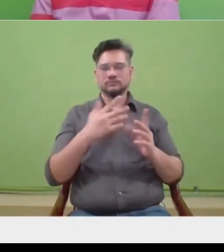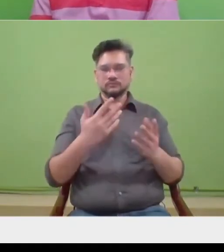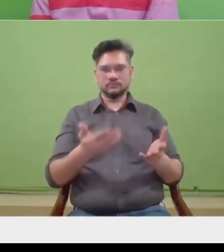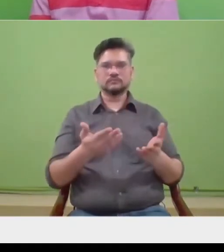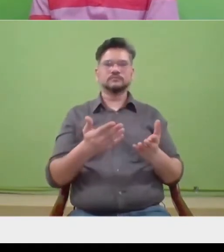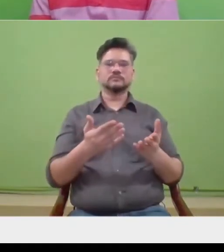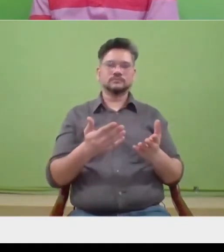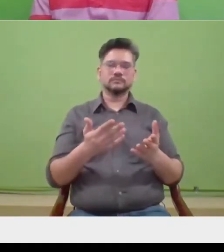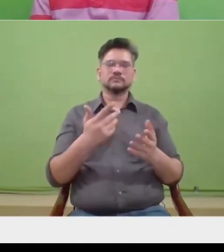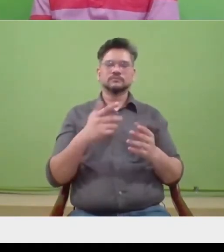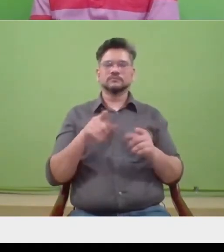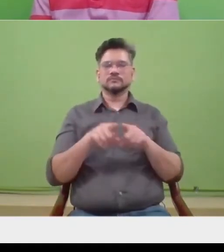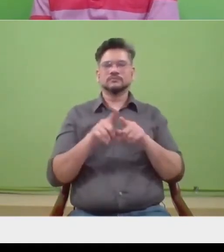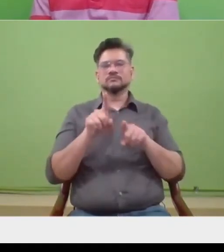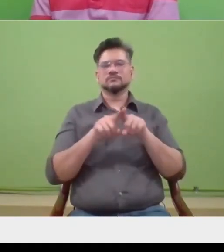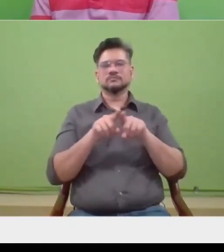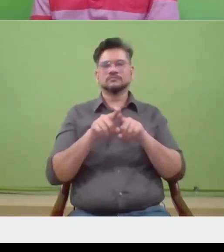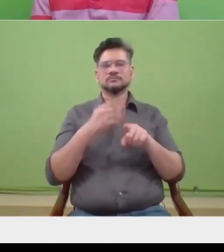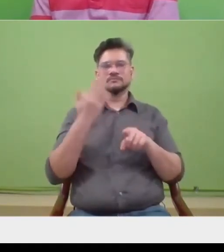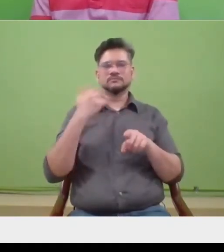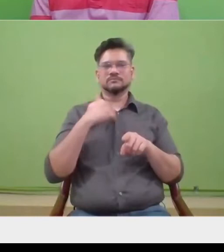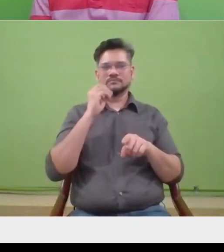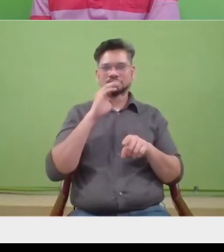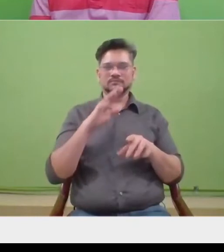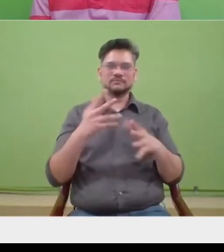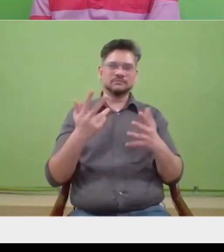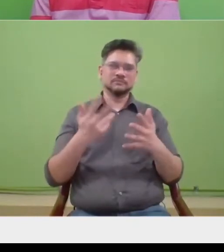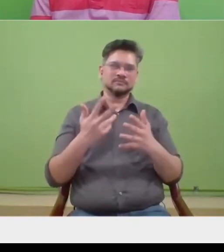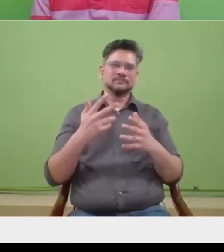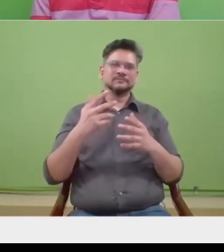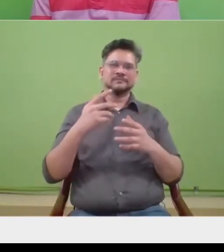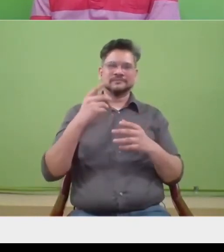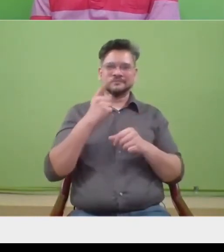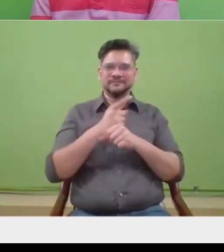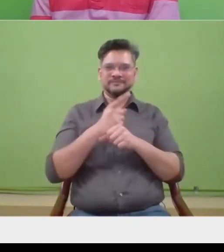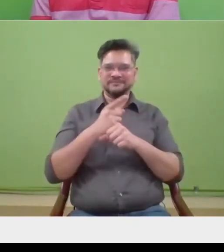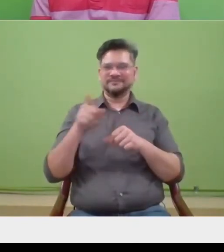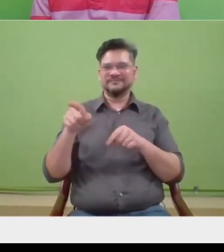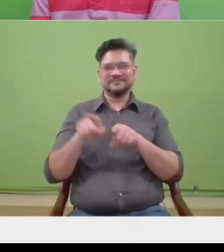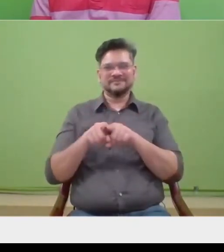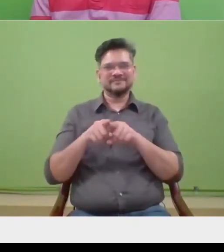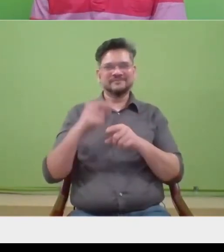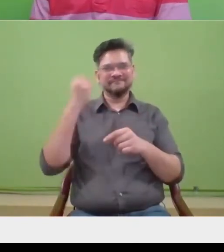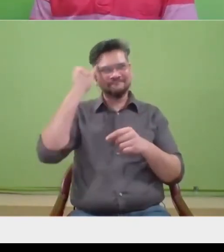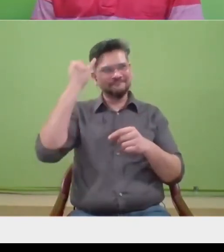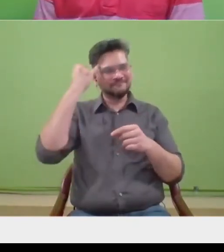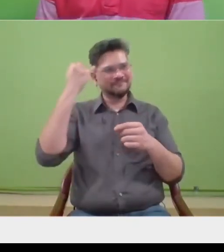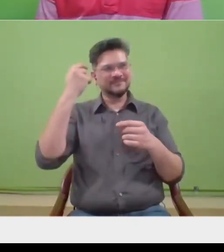example that I gave is innovative teacher trying to instead of draw some kind of mythical animal on